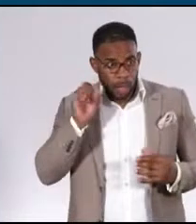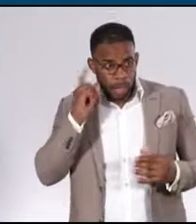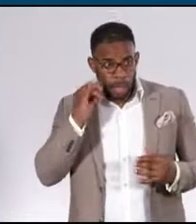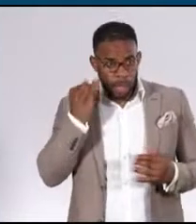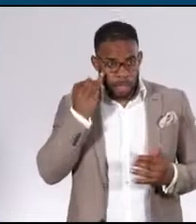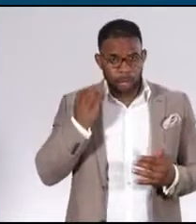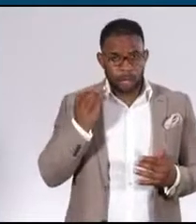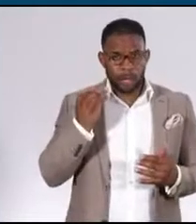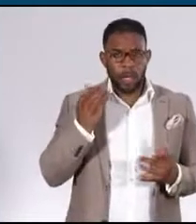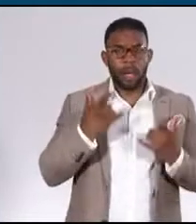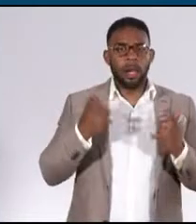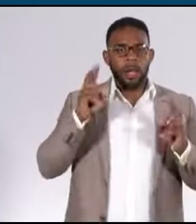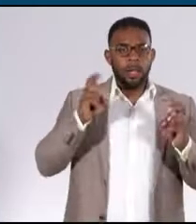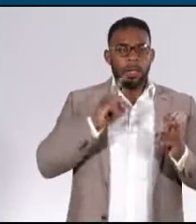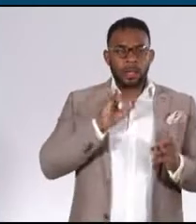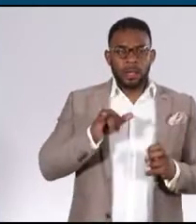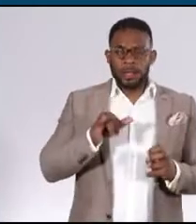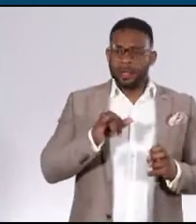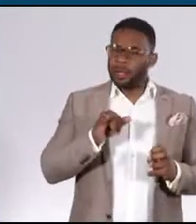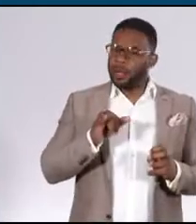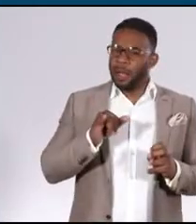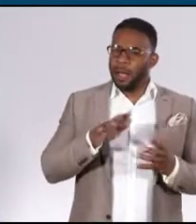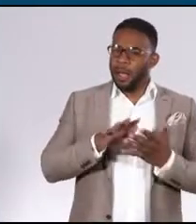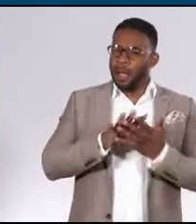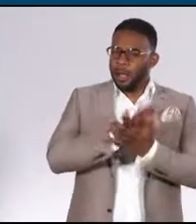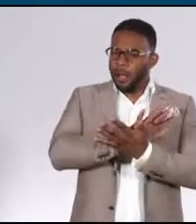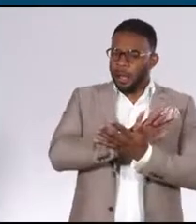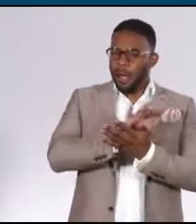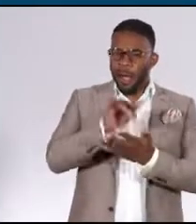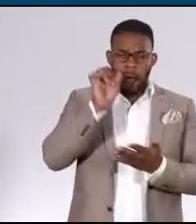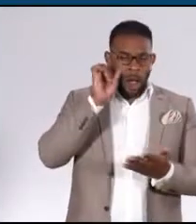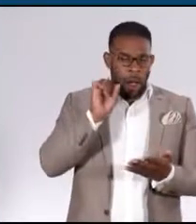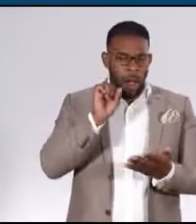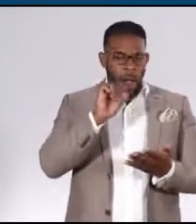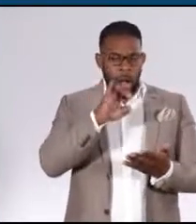The bigger issue is that there's distortion in that sound encoding by the inner ear.